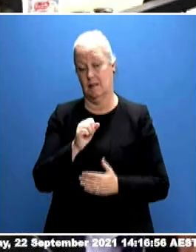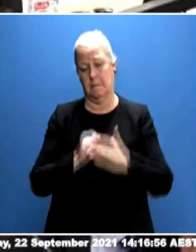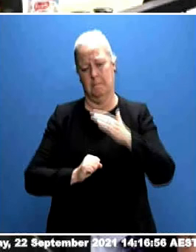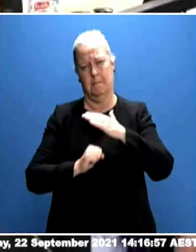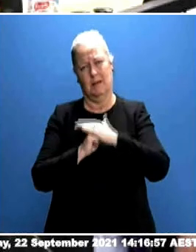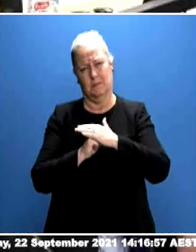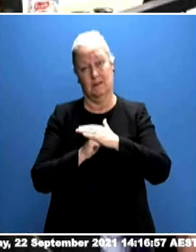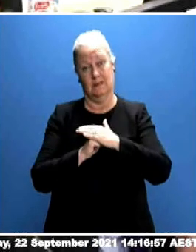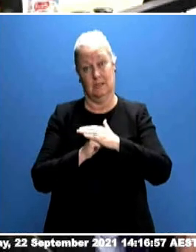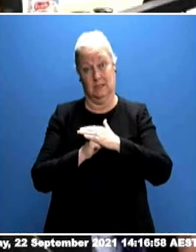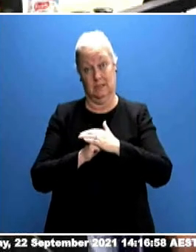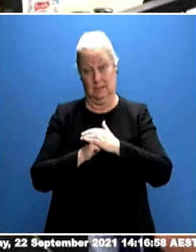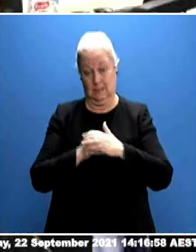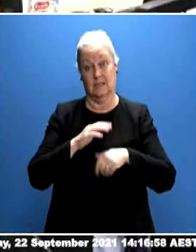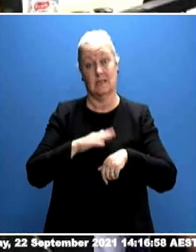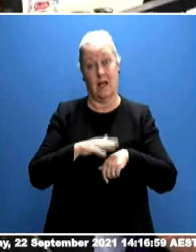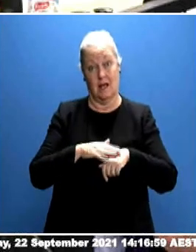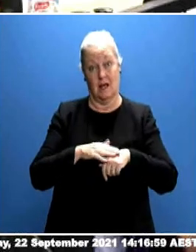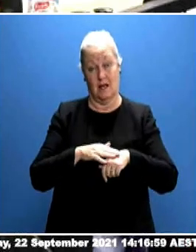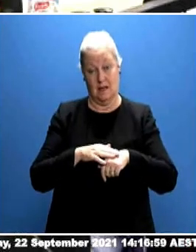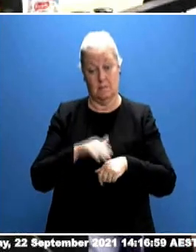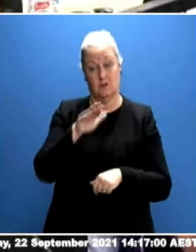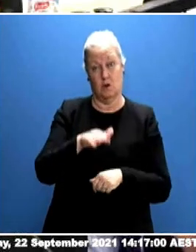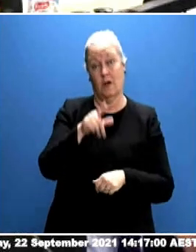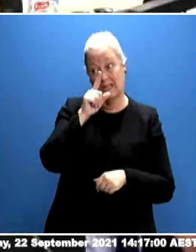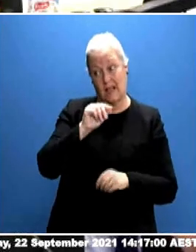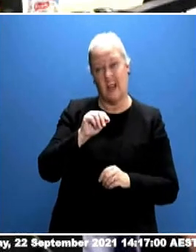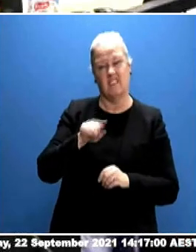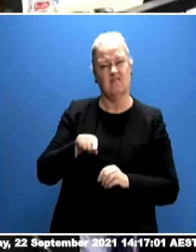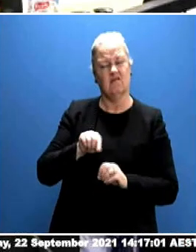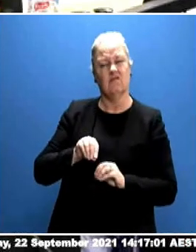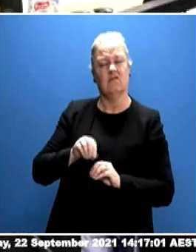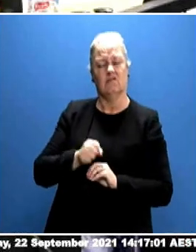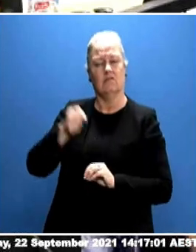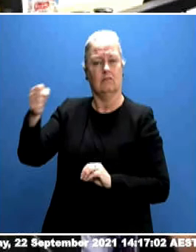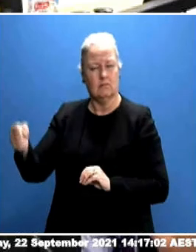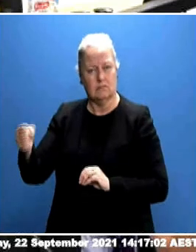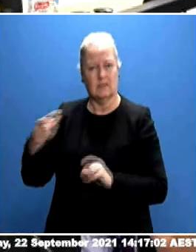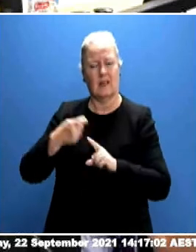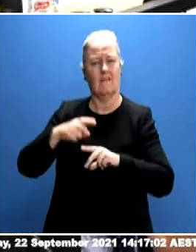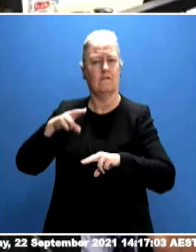a child or a young person can be placed in the Kath French Centre in terms of at least the first order is 21 days.